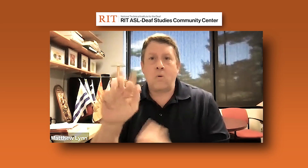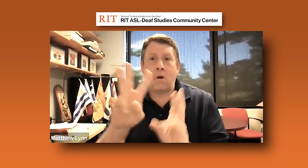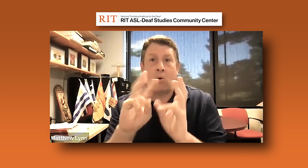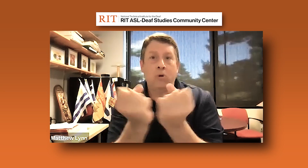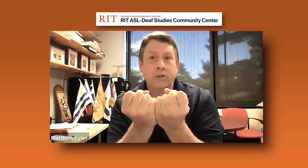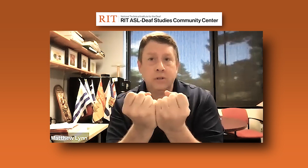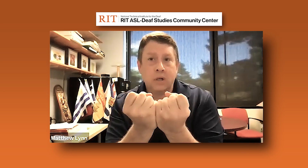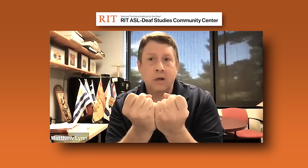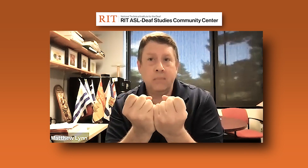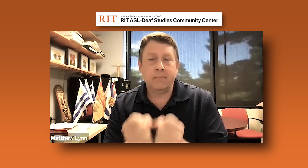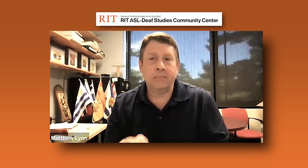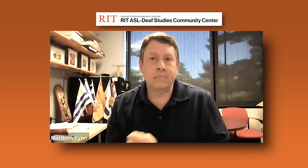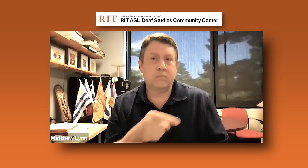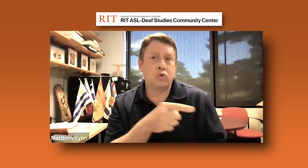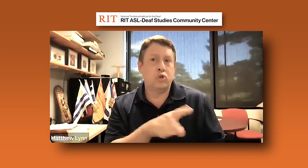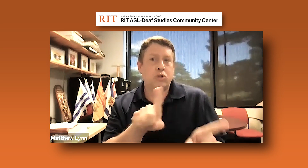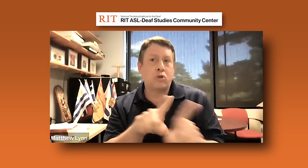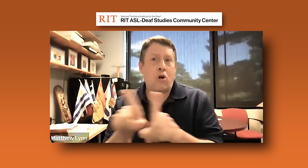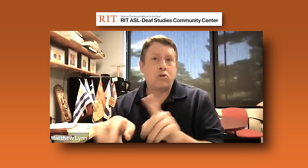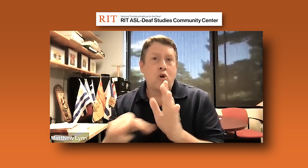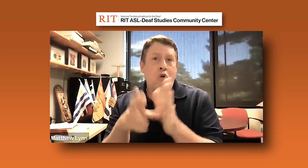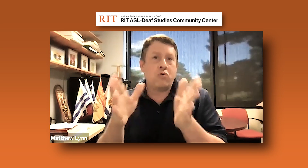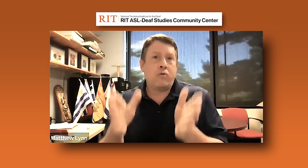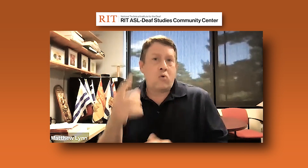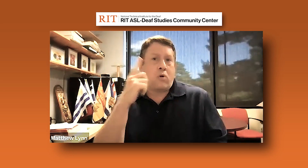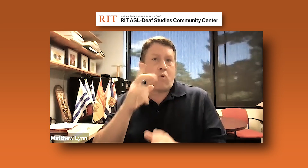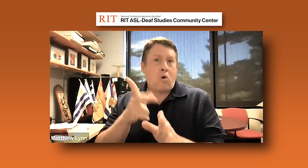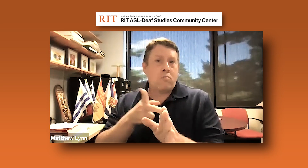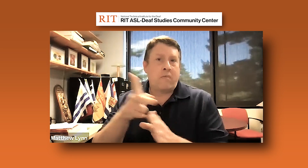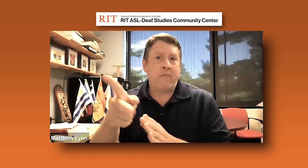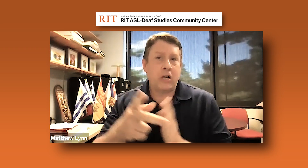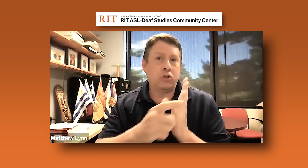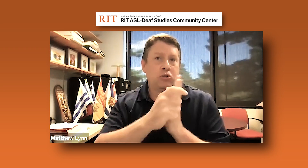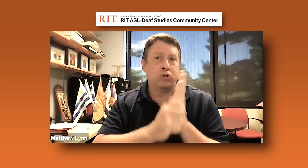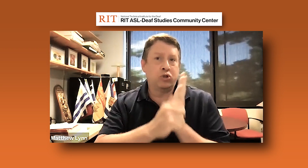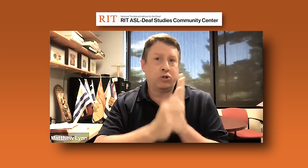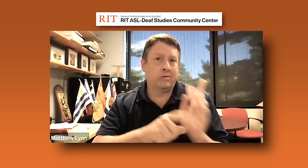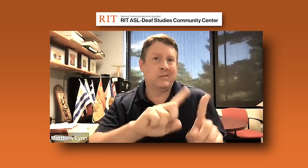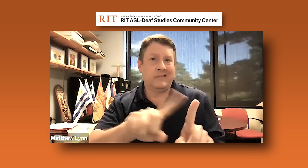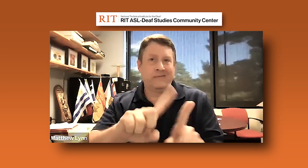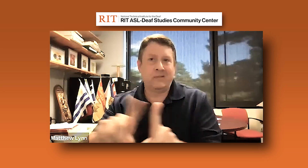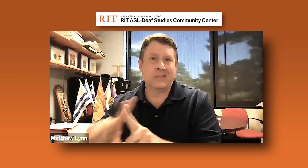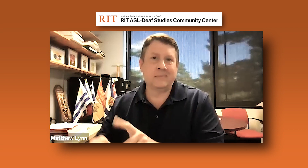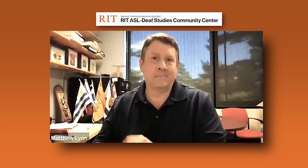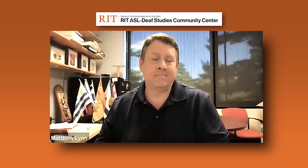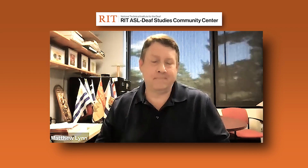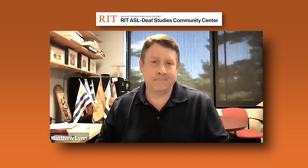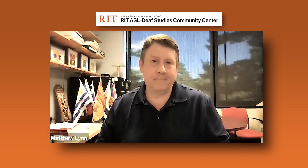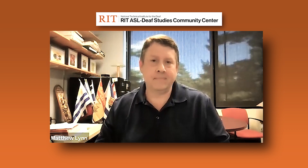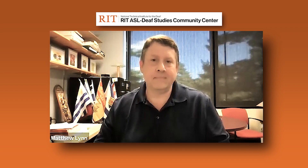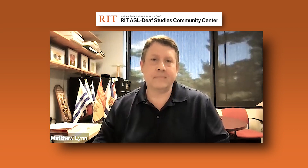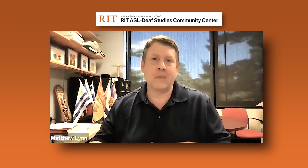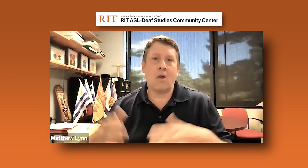works with government agencies, and she's also a reviewer for several professional journals.